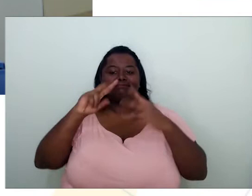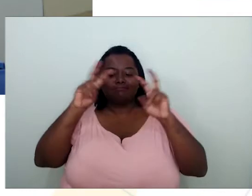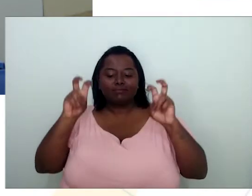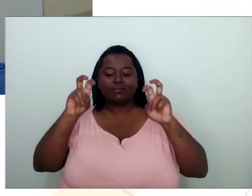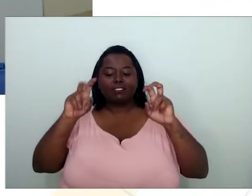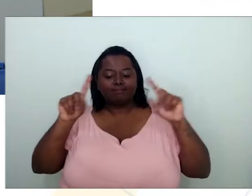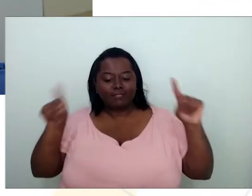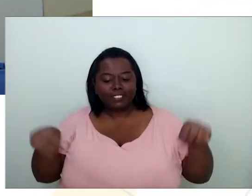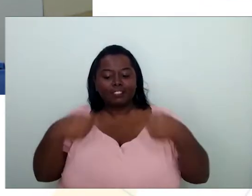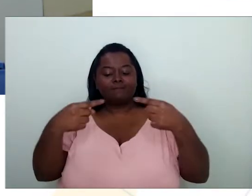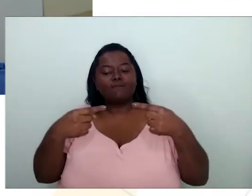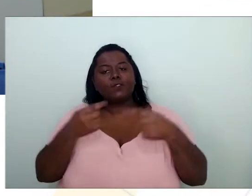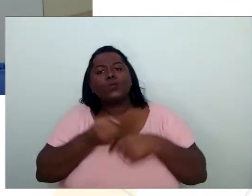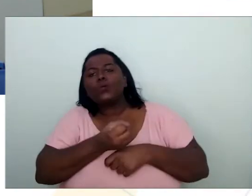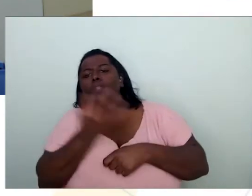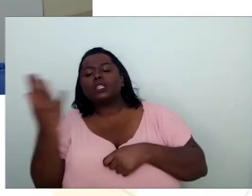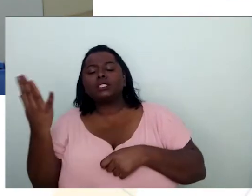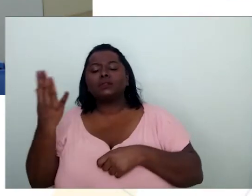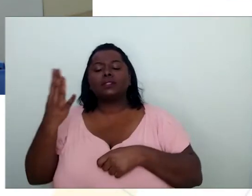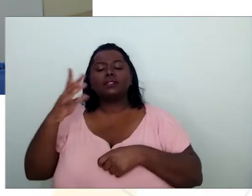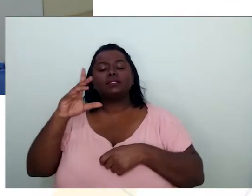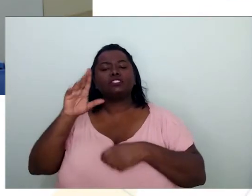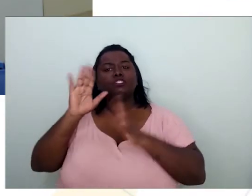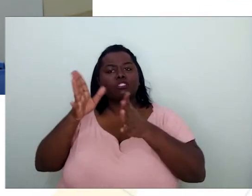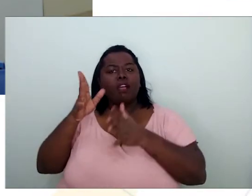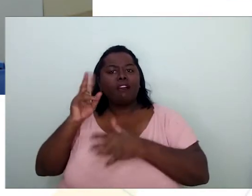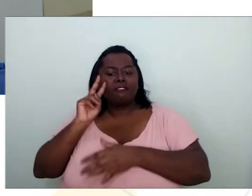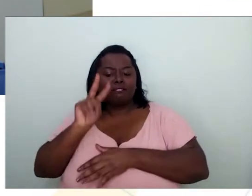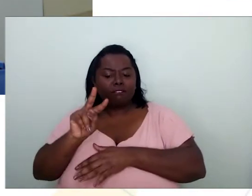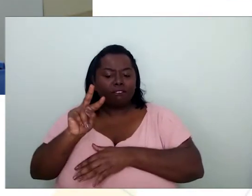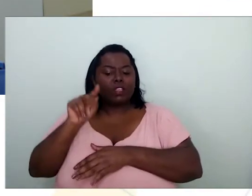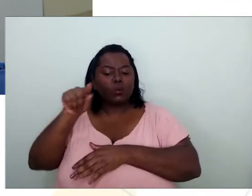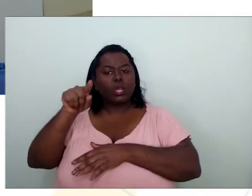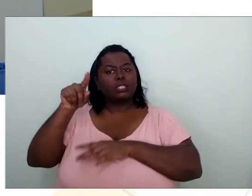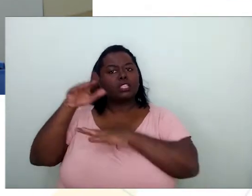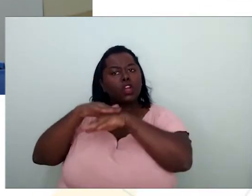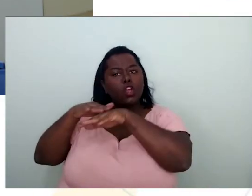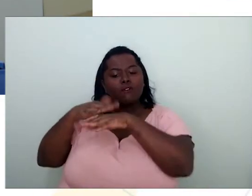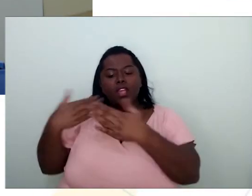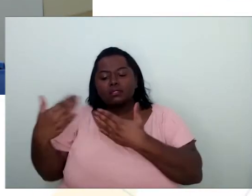heard these kinds of conversations taking place at universities or